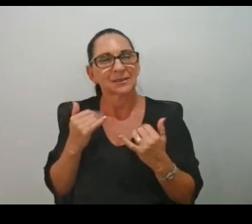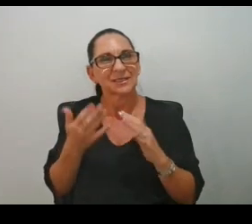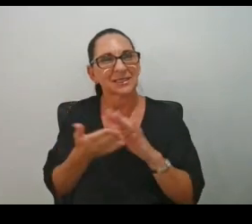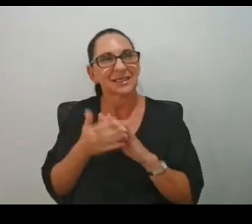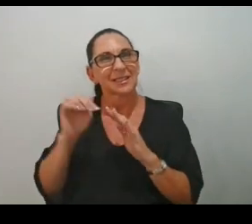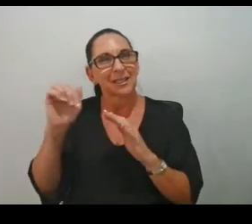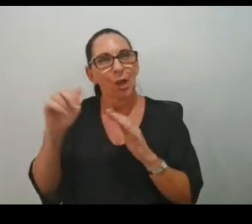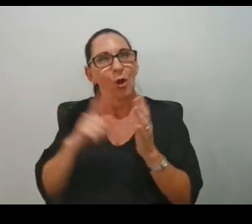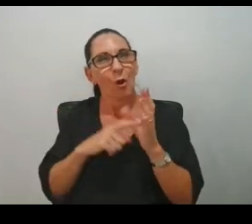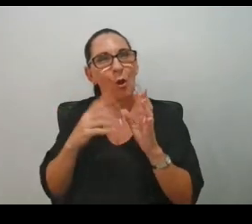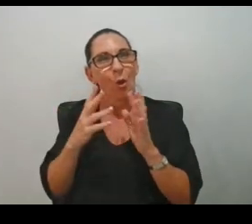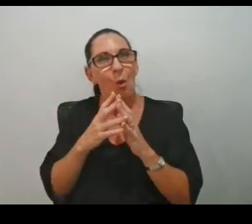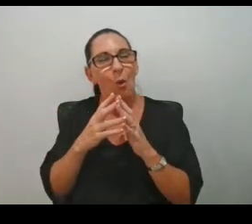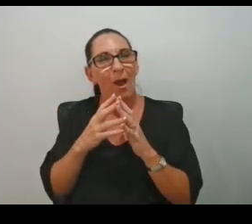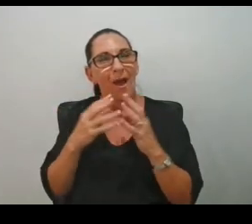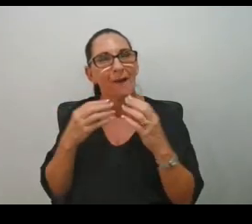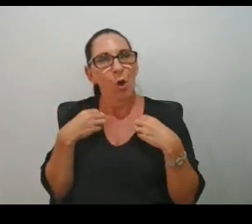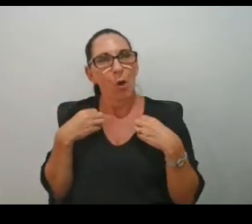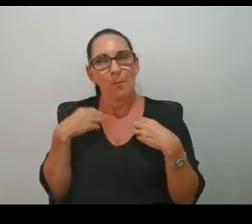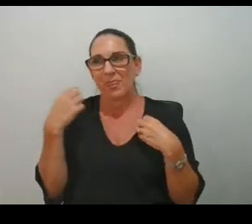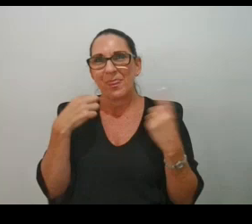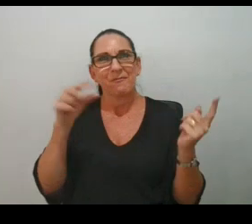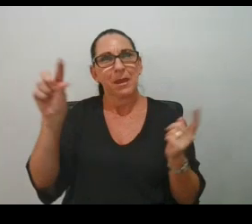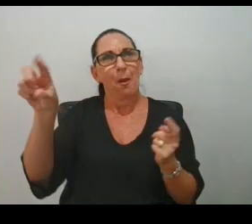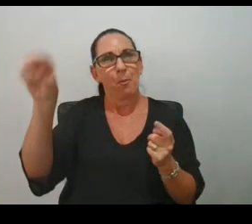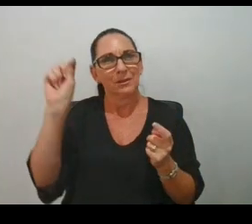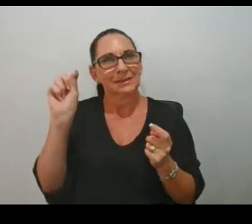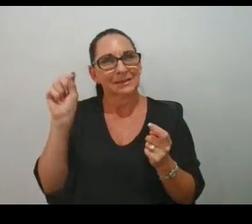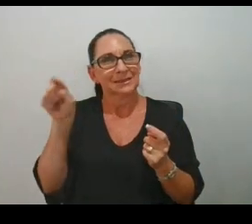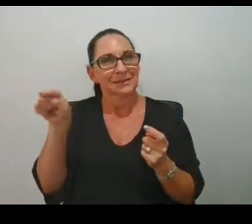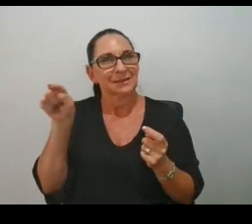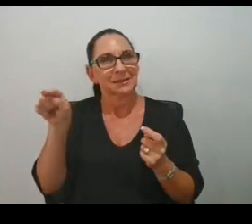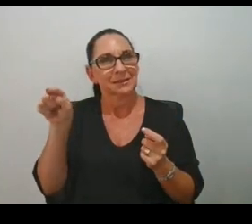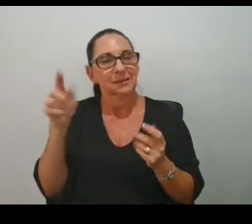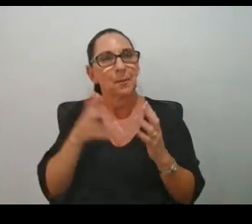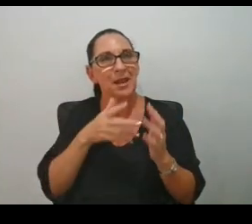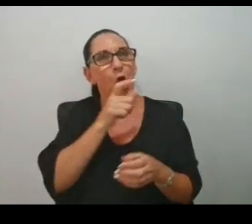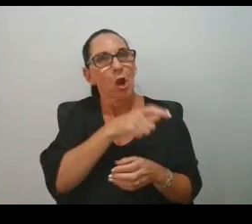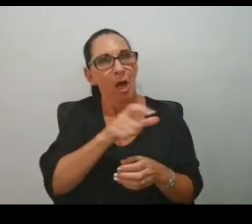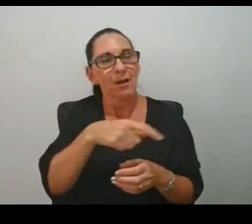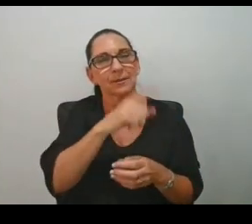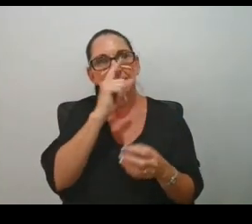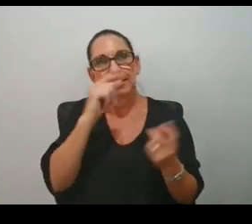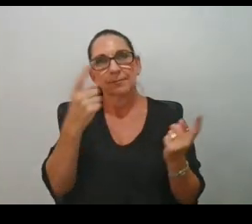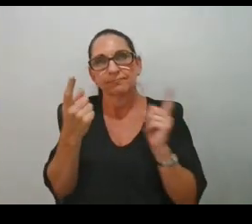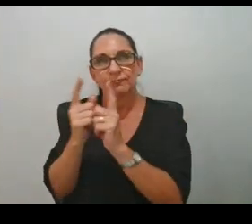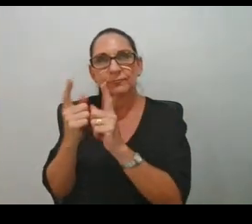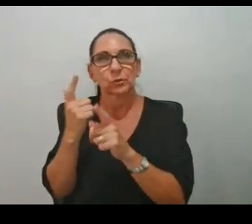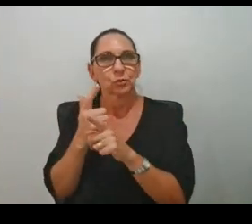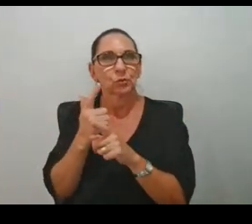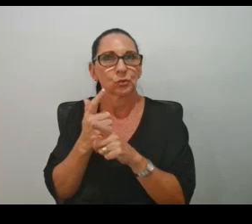appointed um so we encourage lawyers and clients to go and speak to you know the principal of the